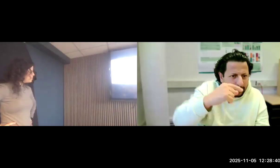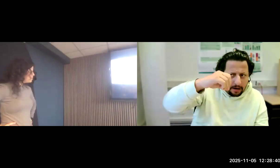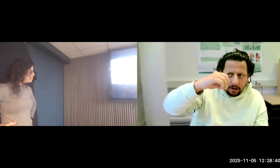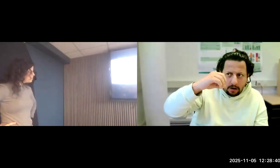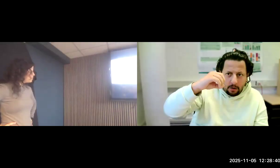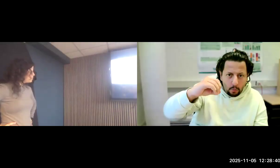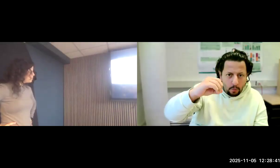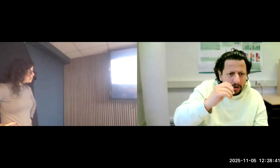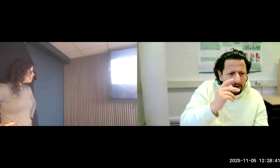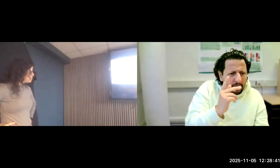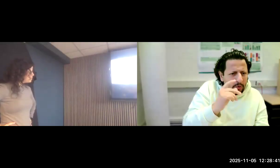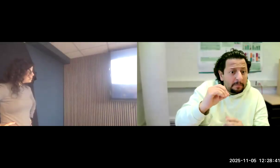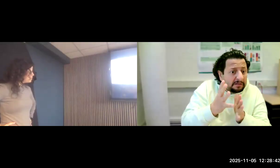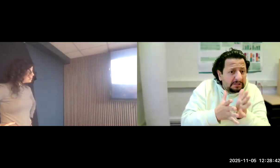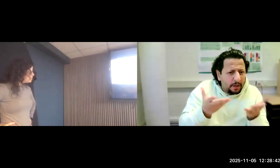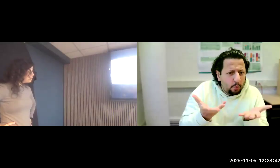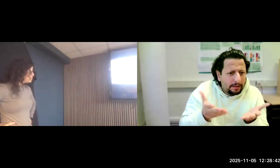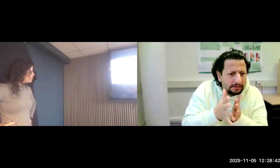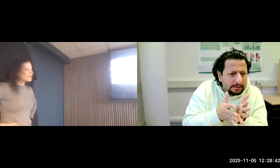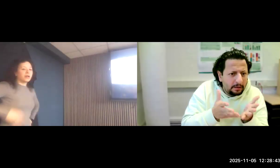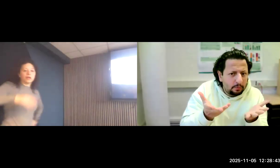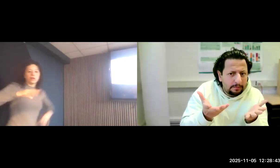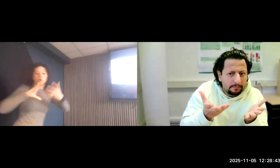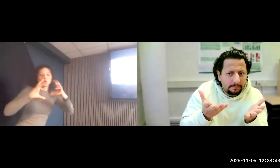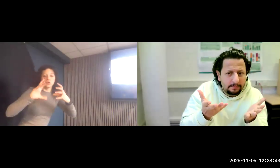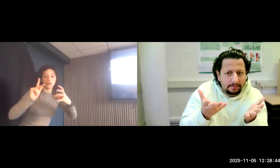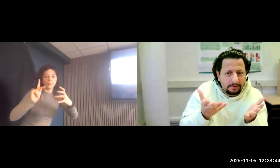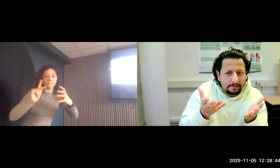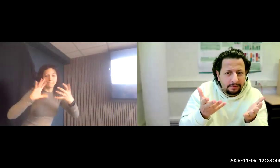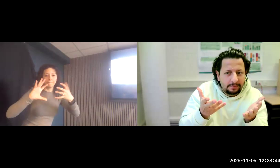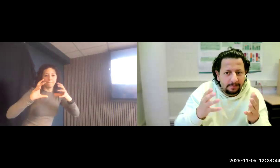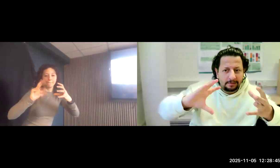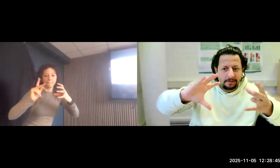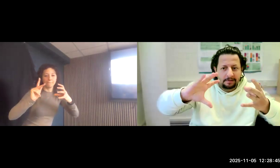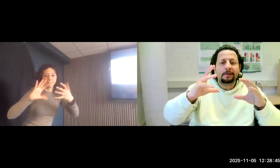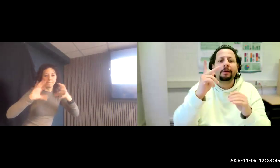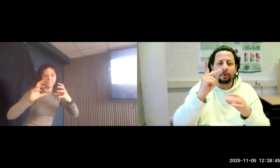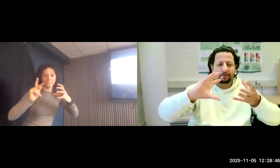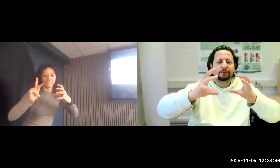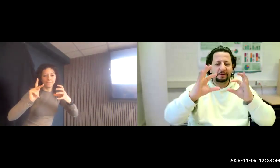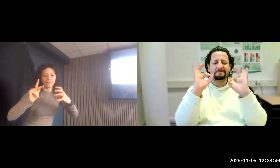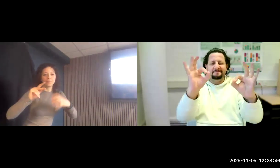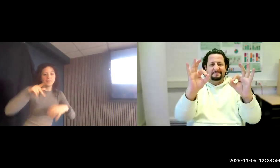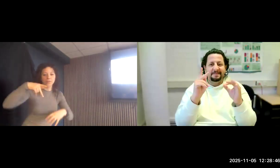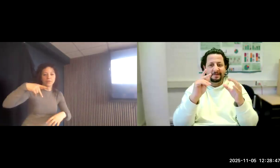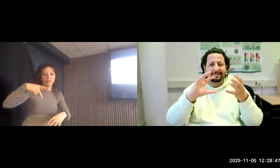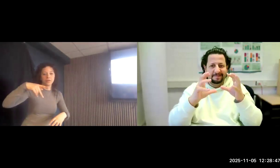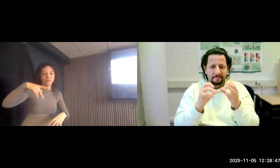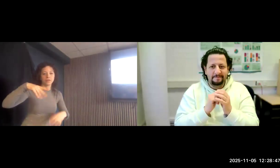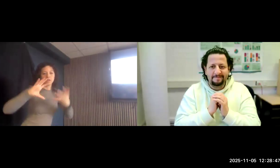And we have the Kufur Qassem What is the sign for that? Oh, okay, it's like this.